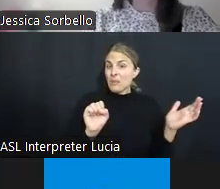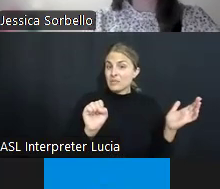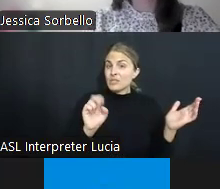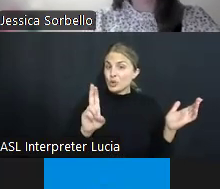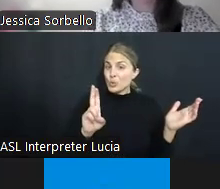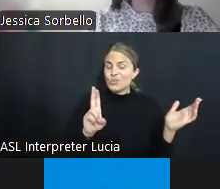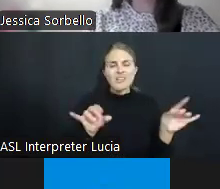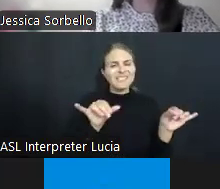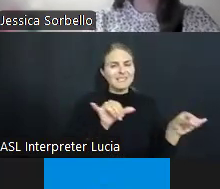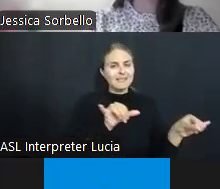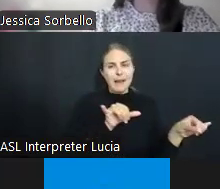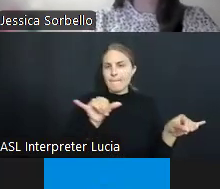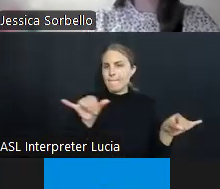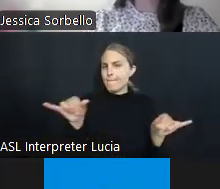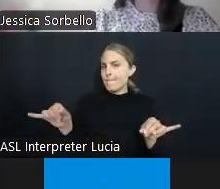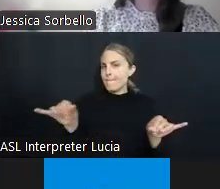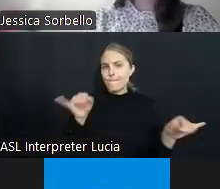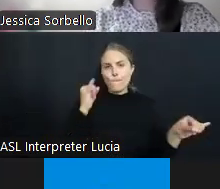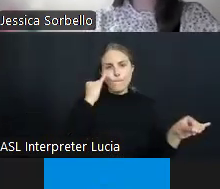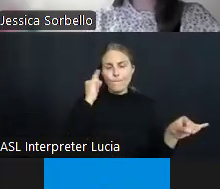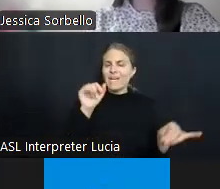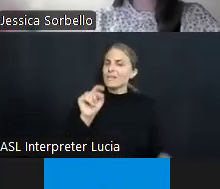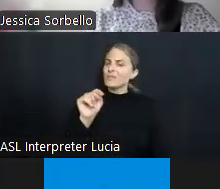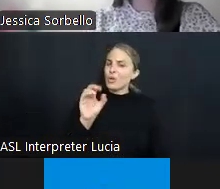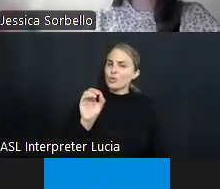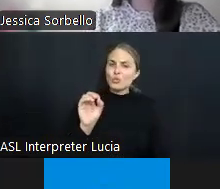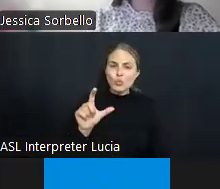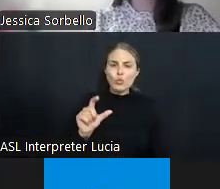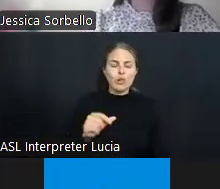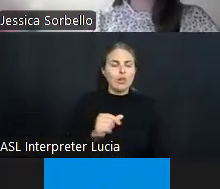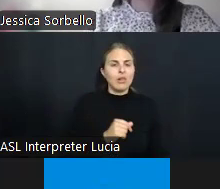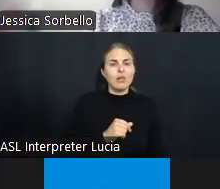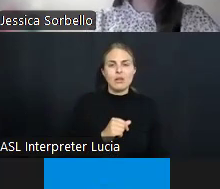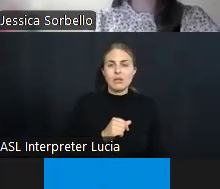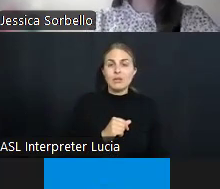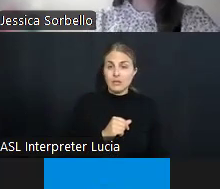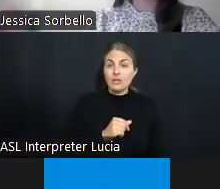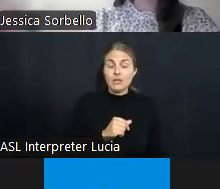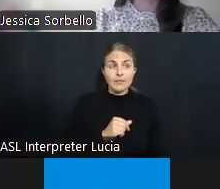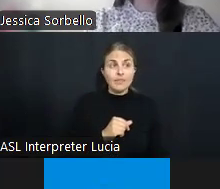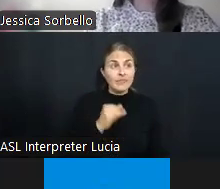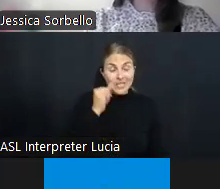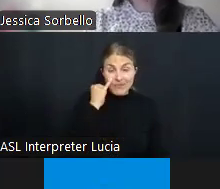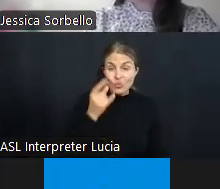a tool folks with so many other diseases are, you know, have access to without any concerns. So, again,